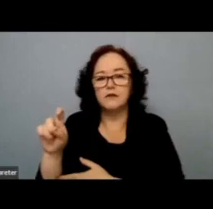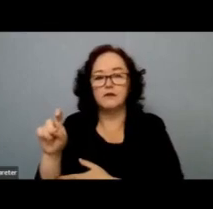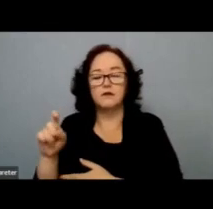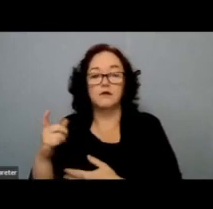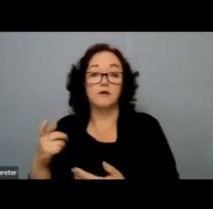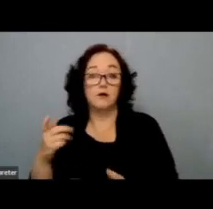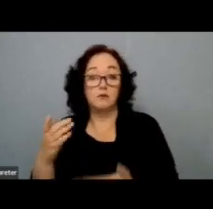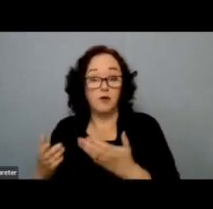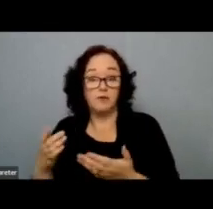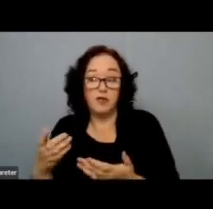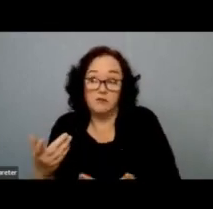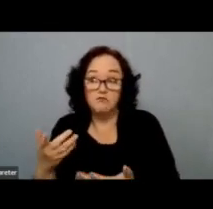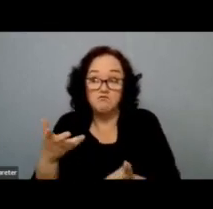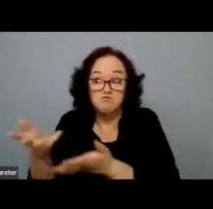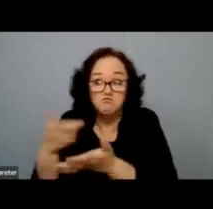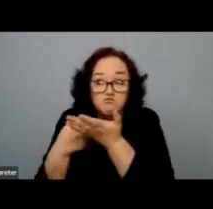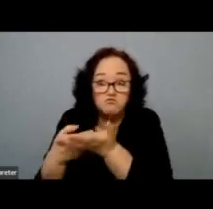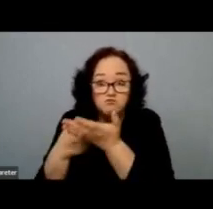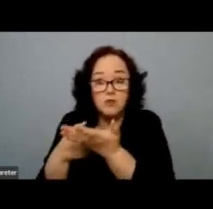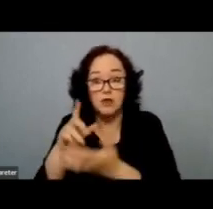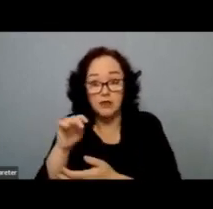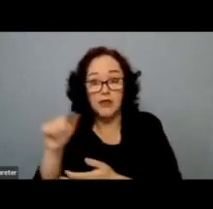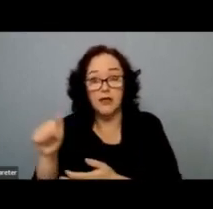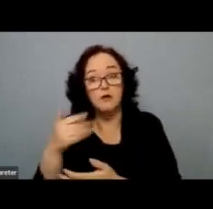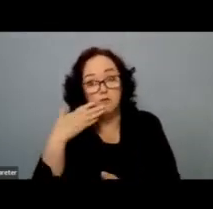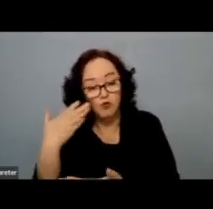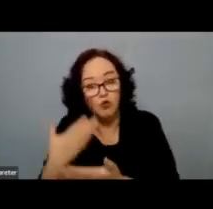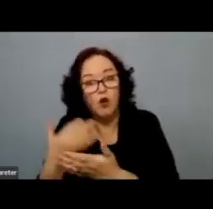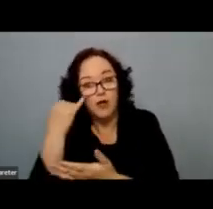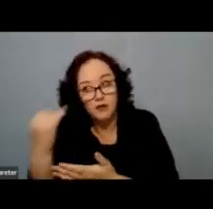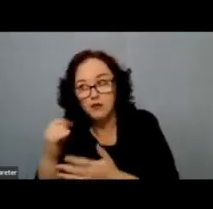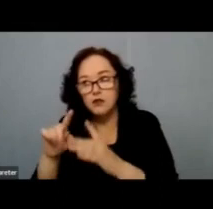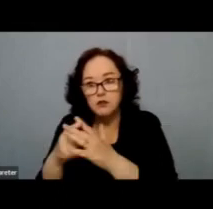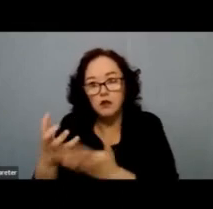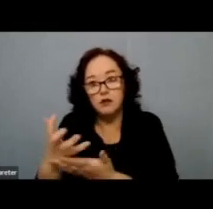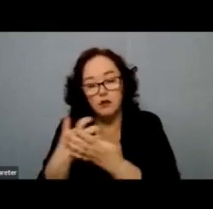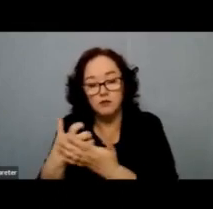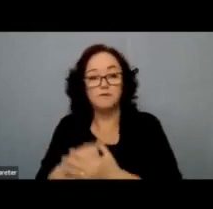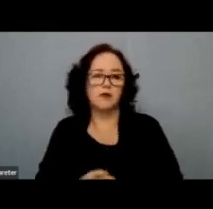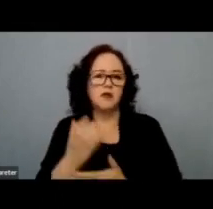collecting. And there are some federal requirements and state requirements as well as well